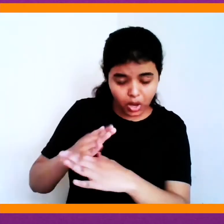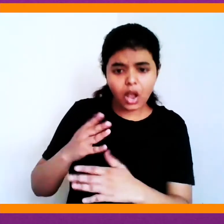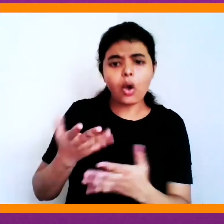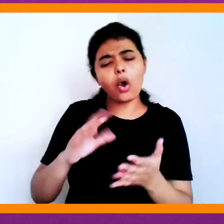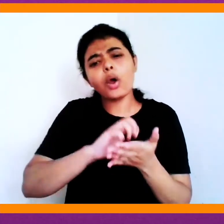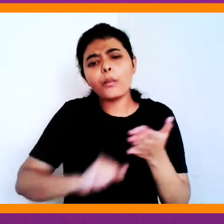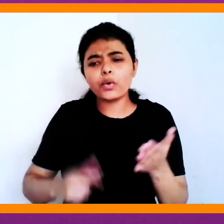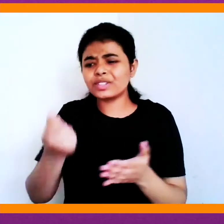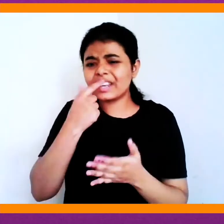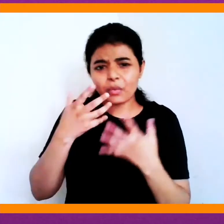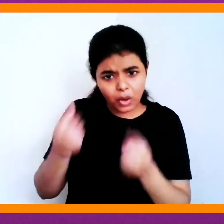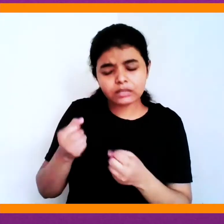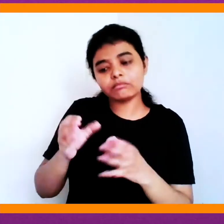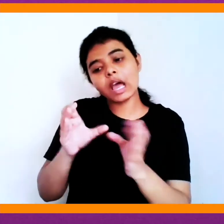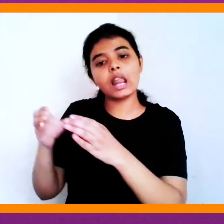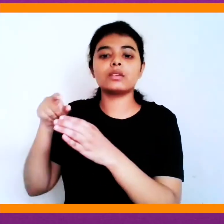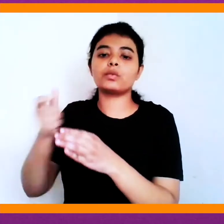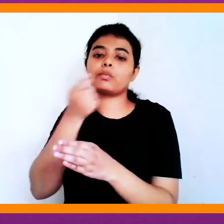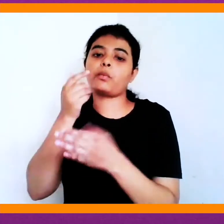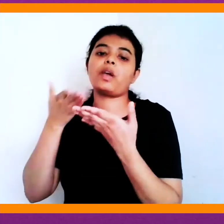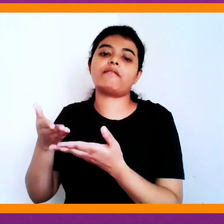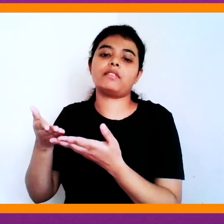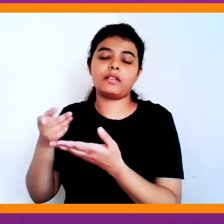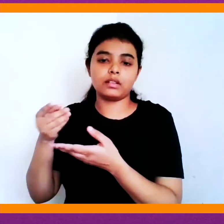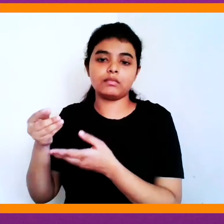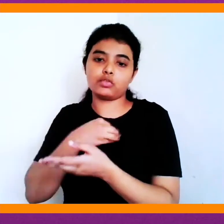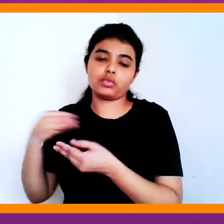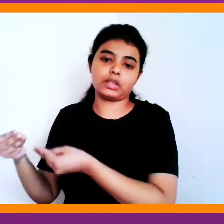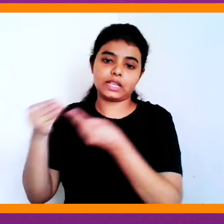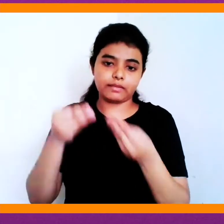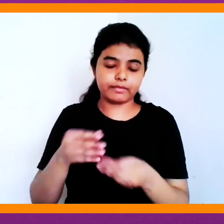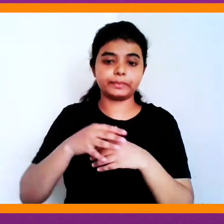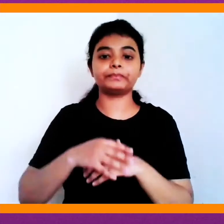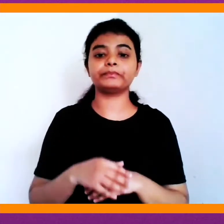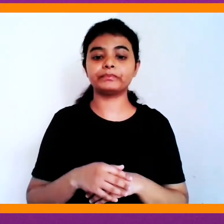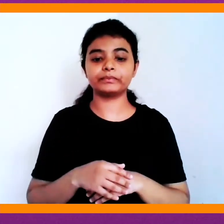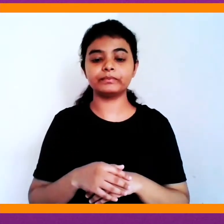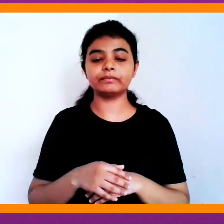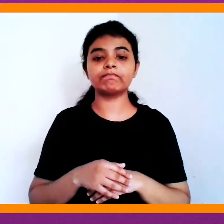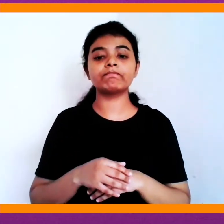to take a different set of pills to get to have a termination of pregnancy or an abortion pill